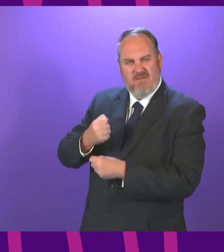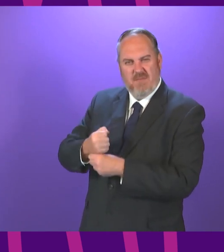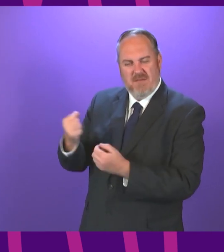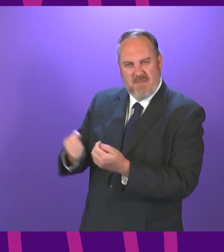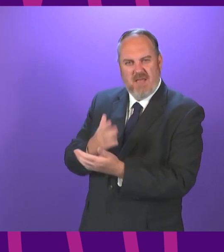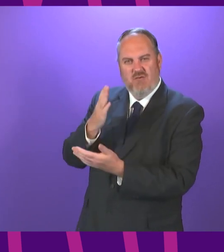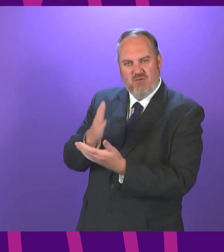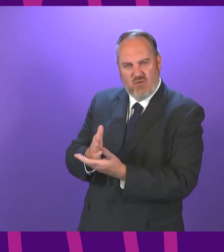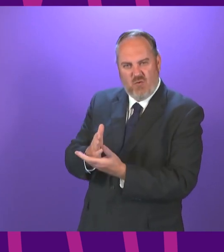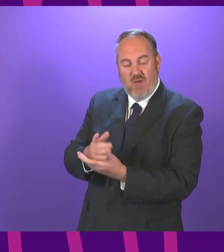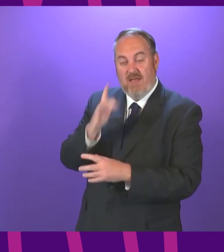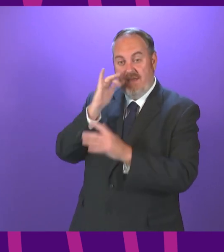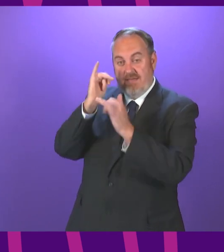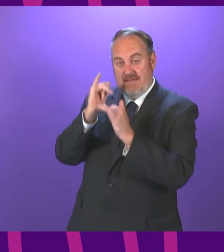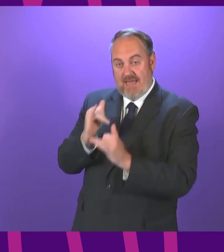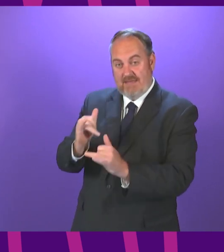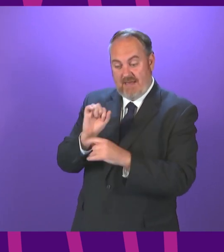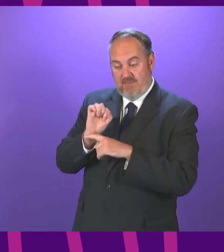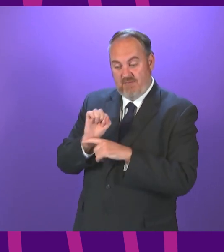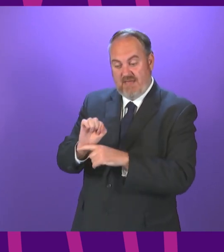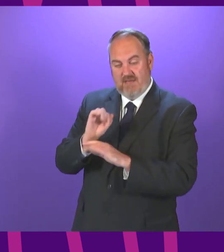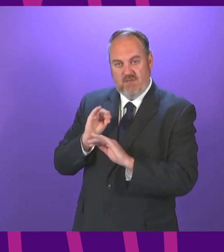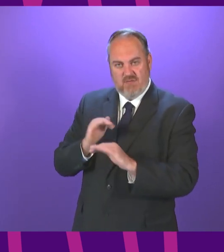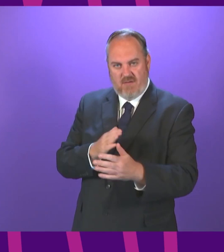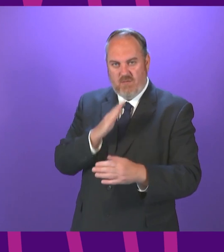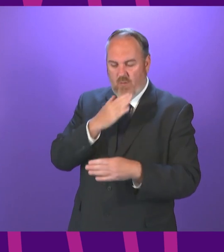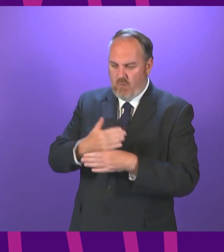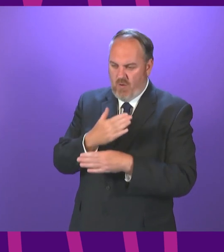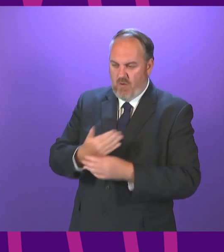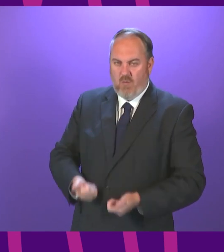that test and protect will operate as effectively as it can, without cutting corners?